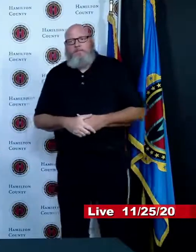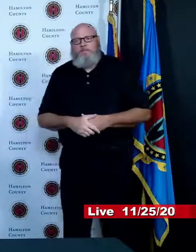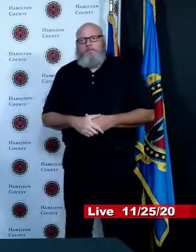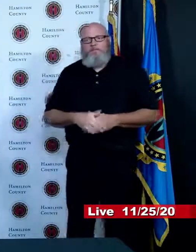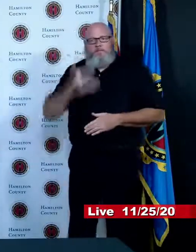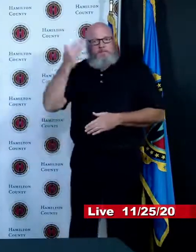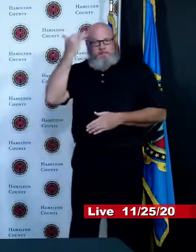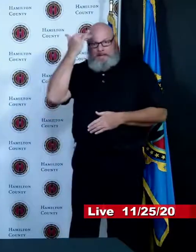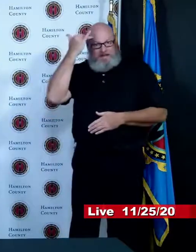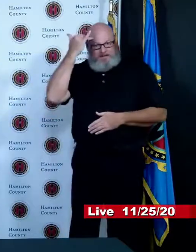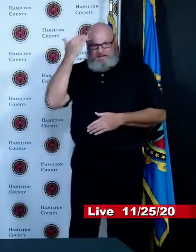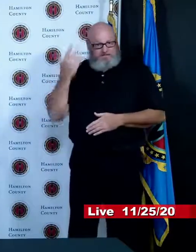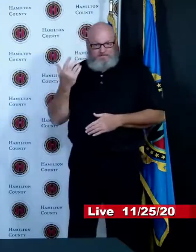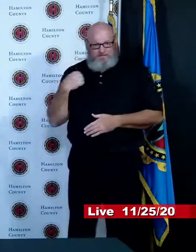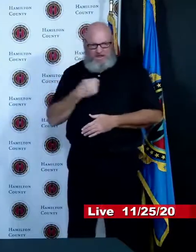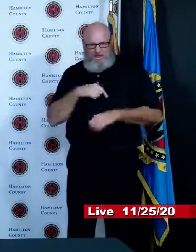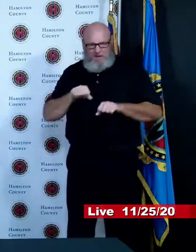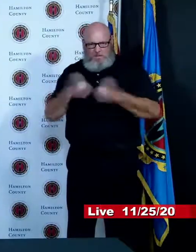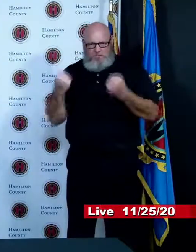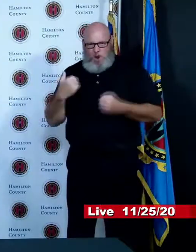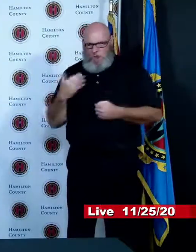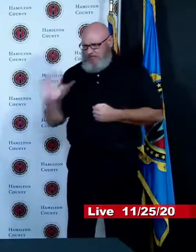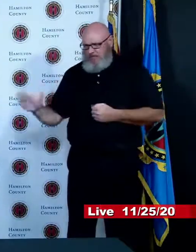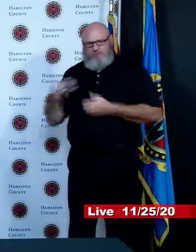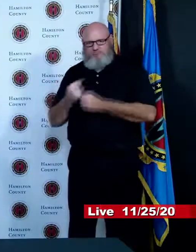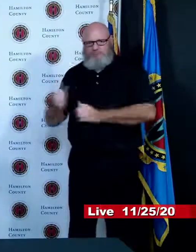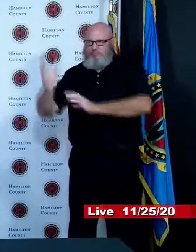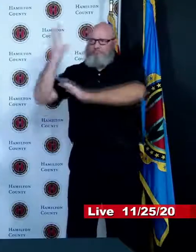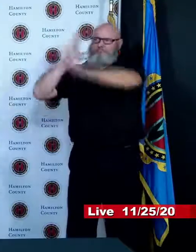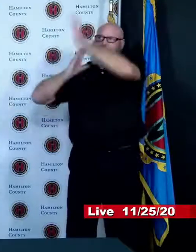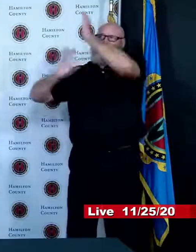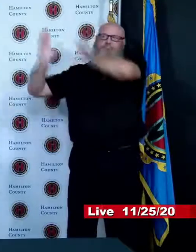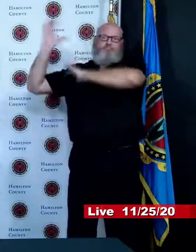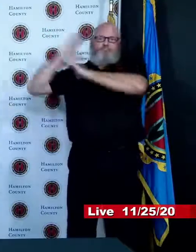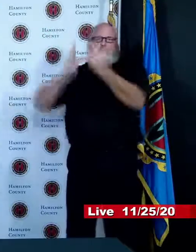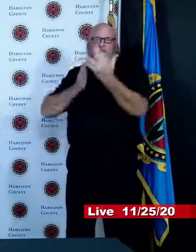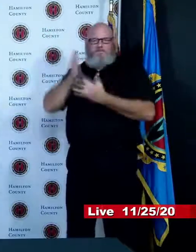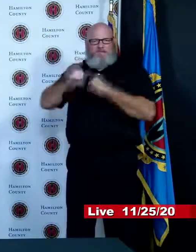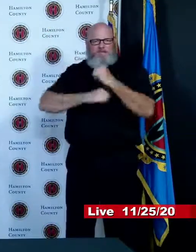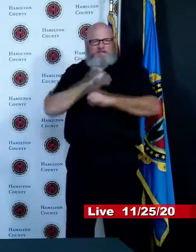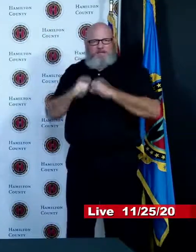this has been enough time it is a short vaccine trial but I think we're in an emergency situation